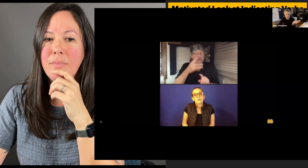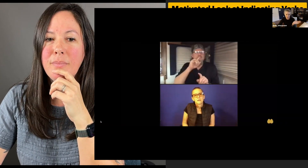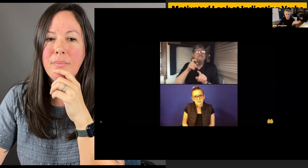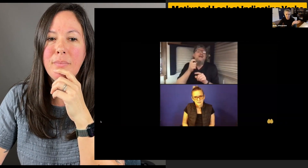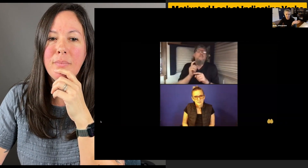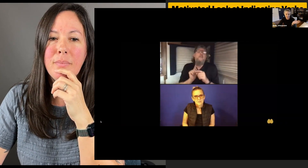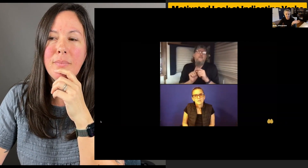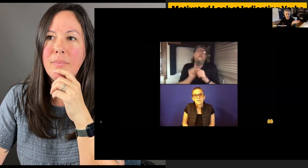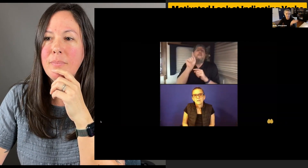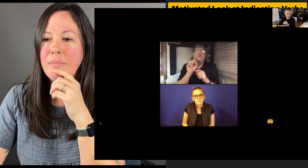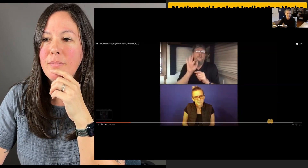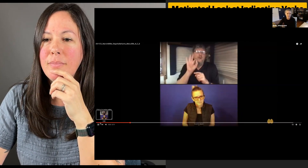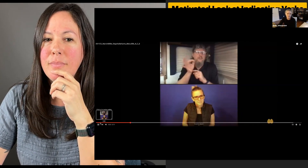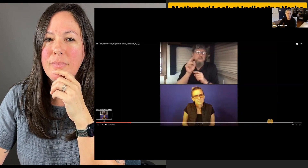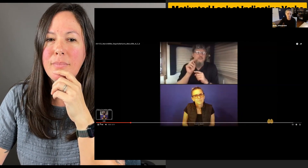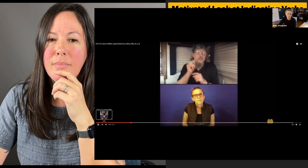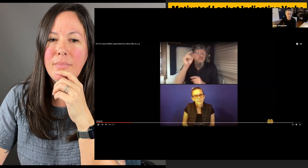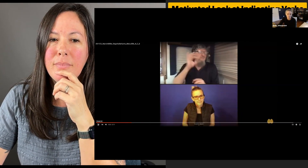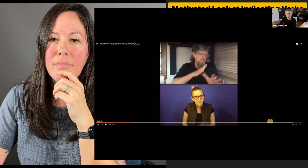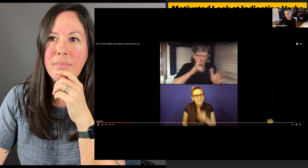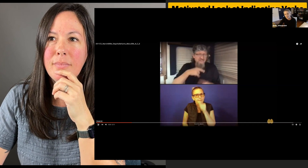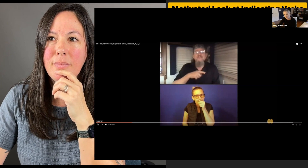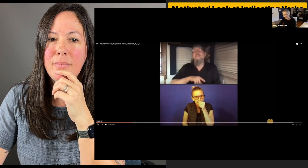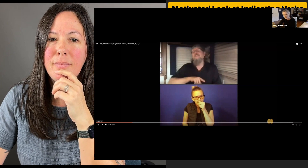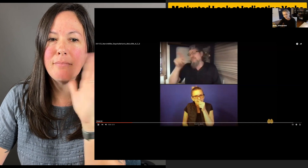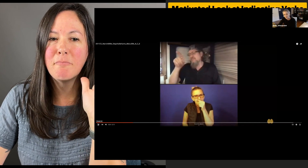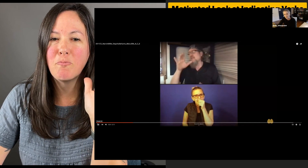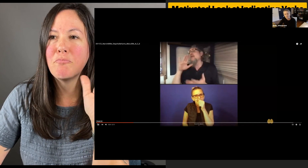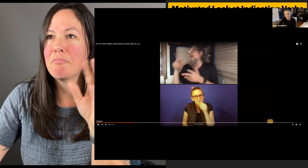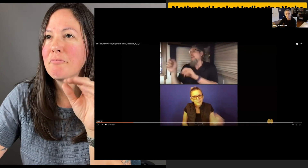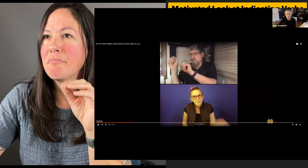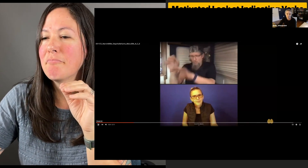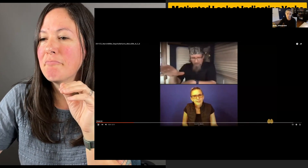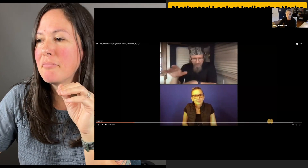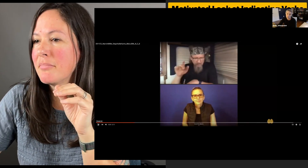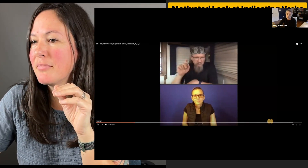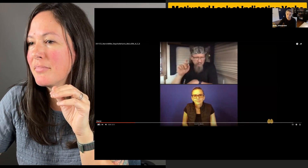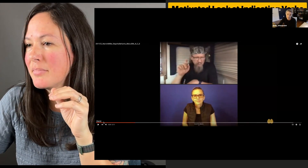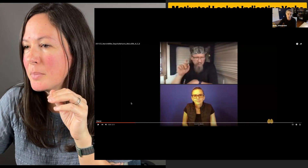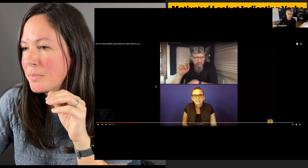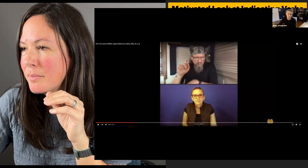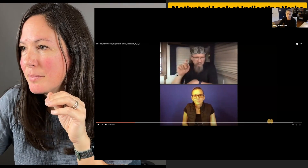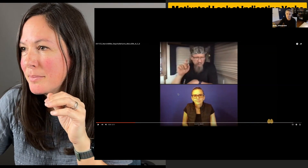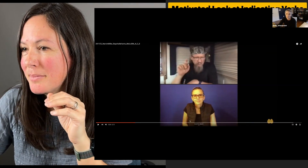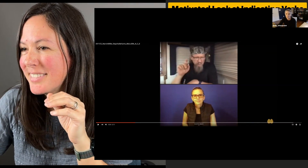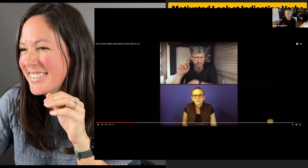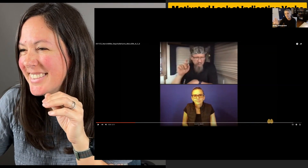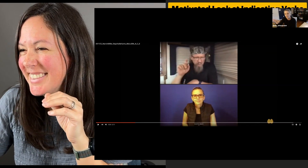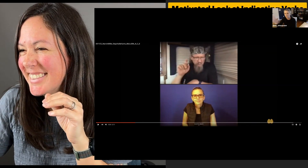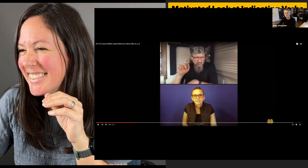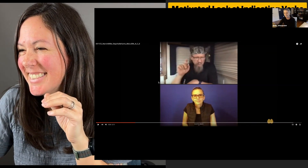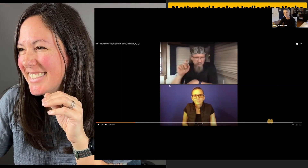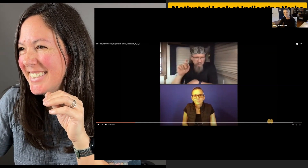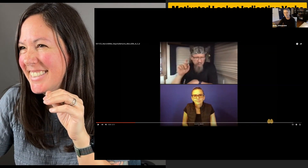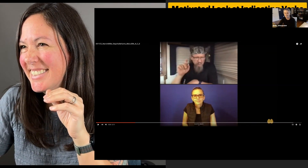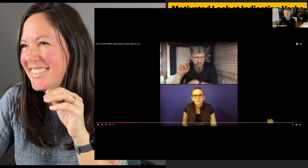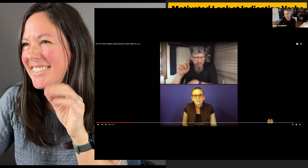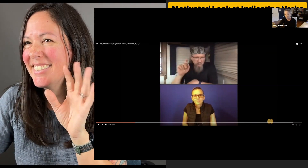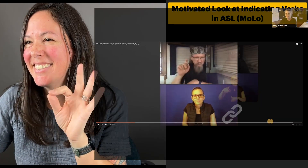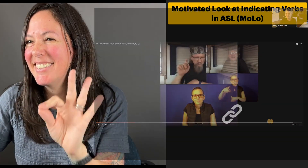shop and it was about 9 Minutes North so I drove up there I dropped off the tire